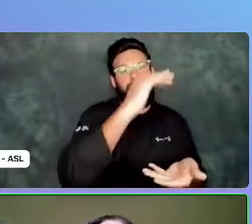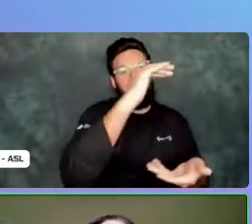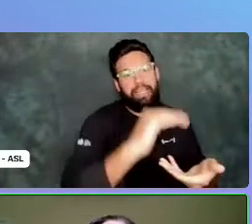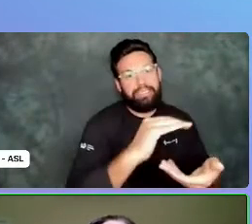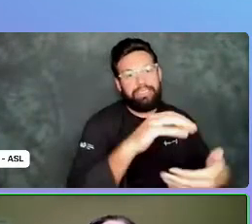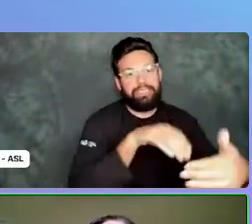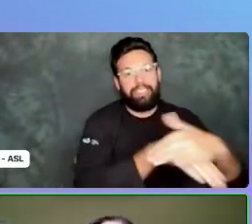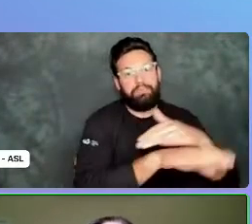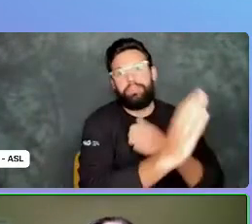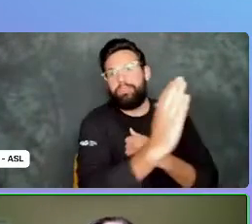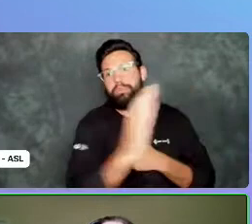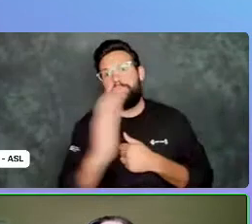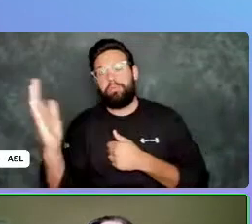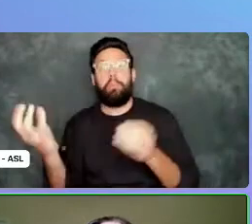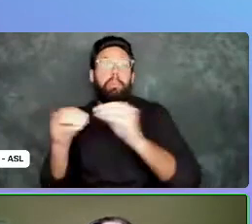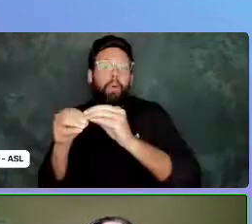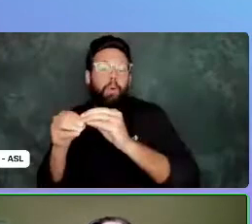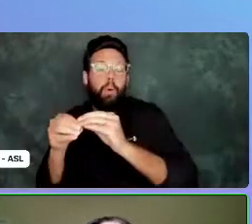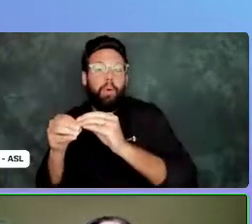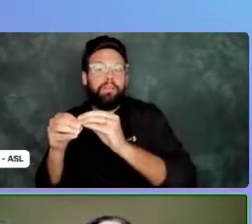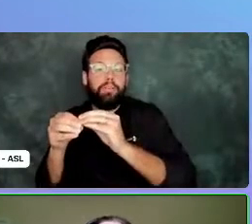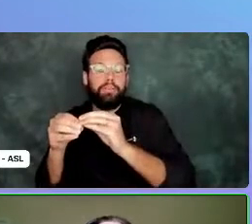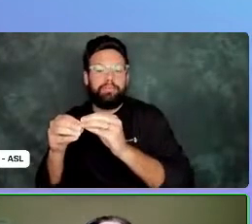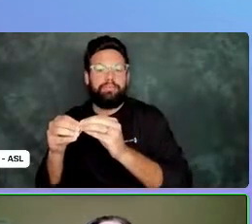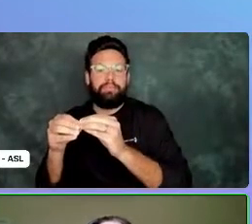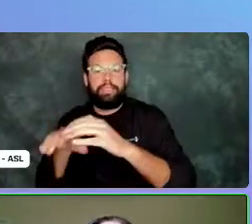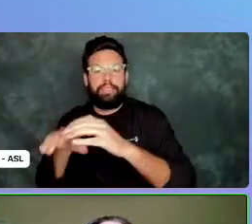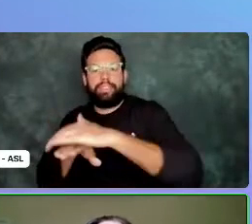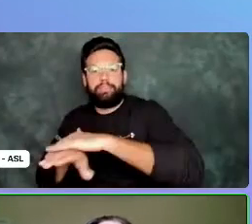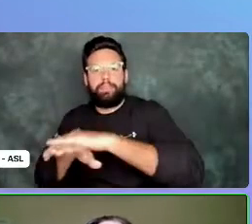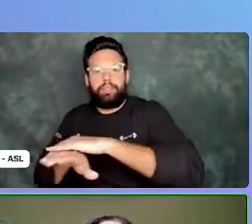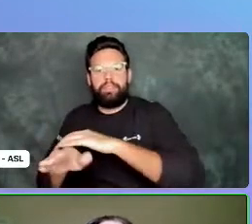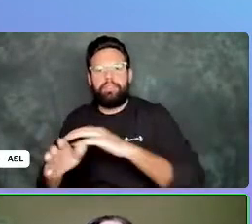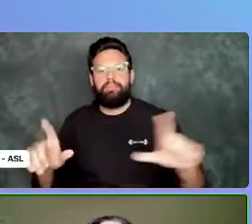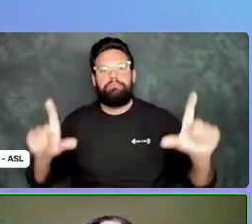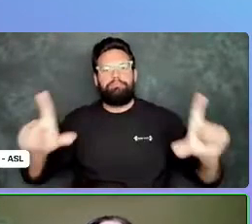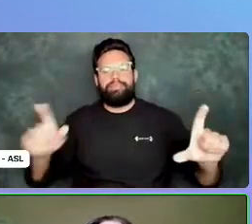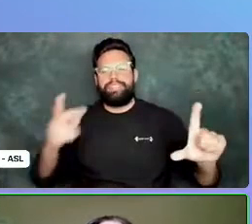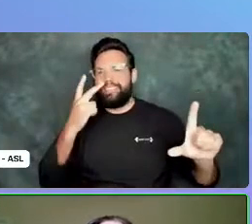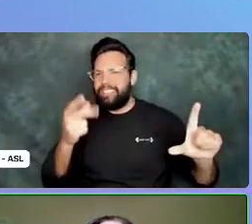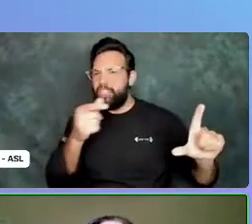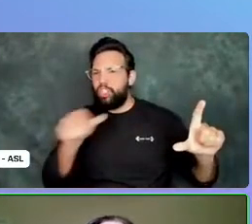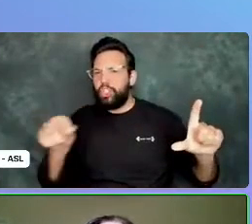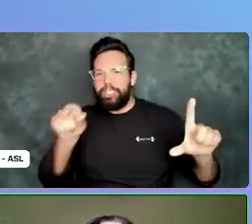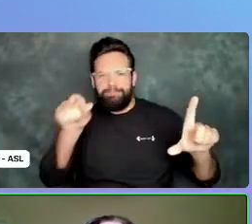so I have on here a spectrum that goes from less left hand on the side to more on the right hand side, and there's a